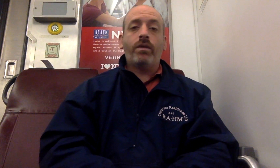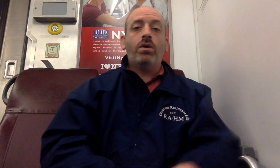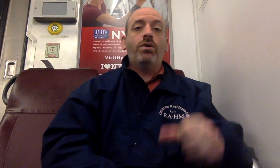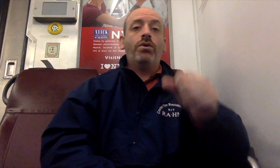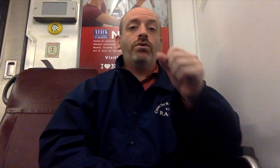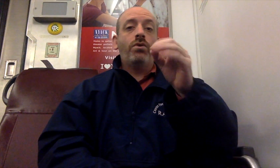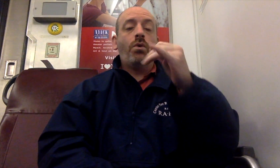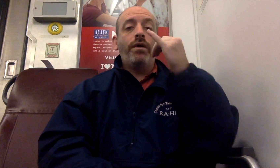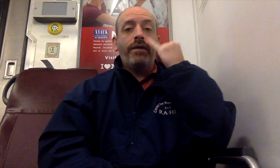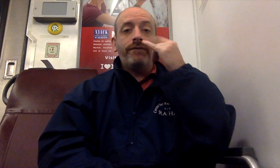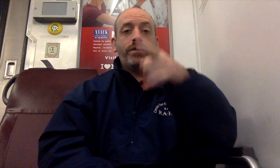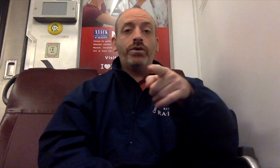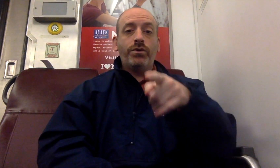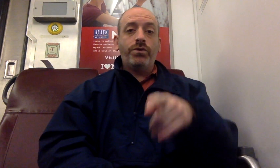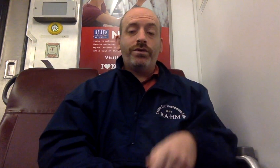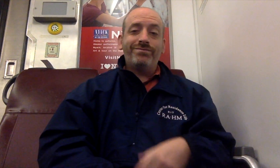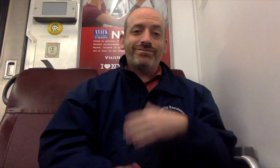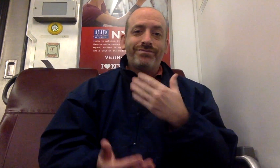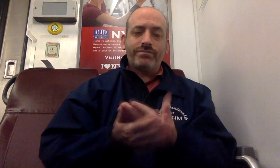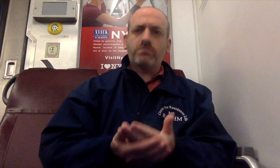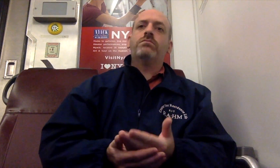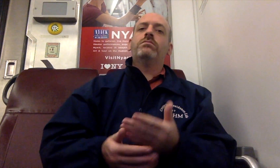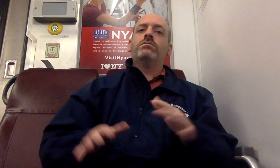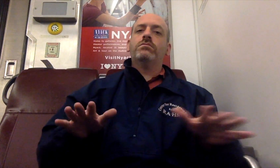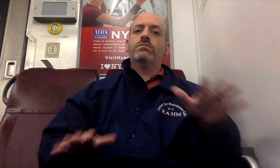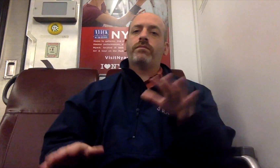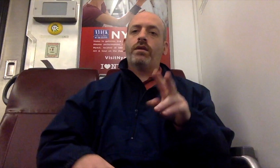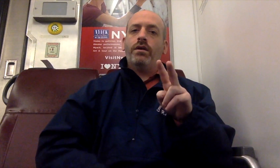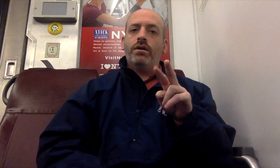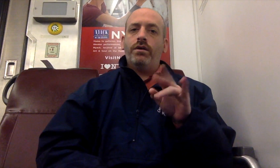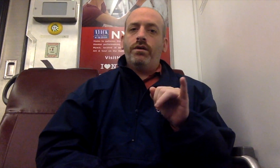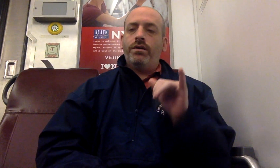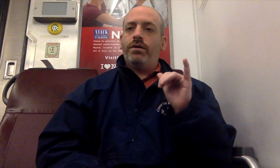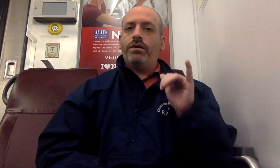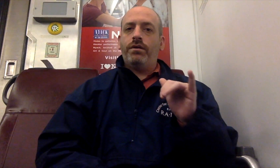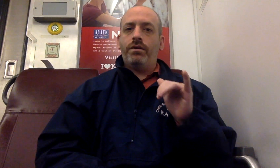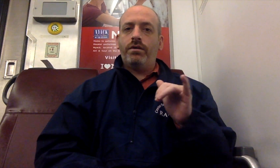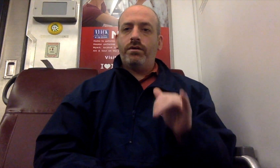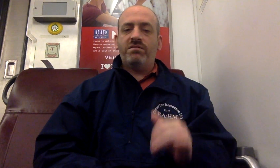Now, if you arrive to the office and learn that they are providing VRI.